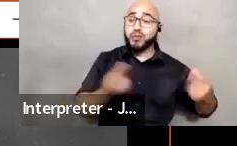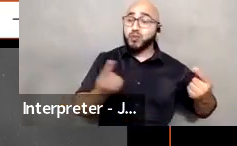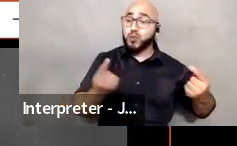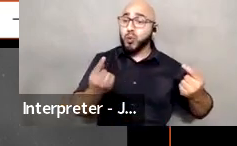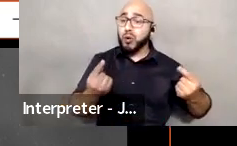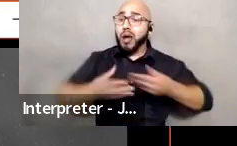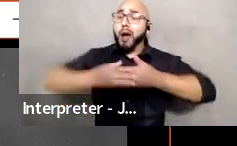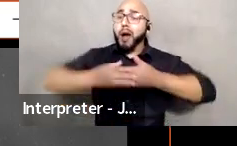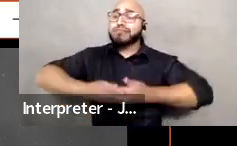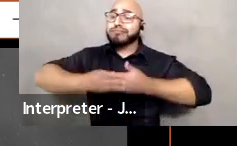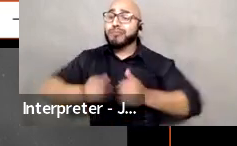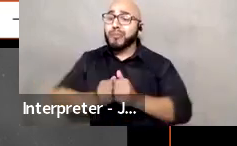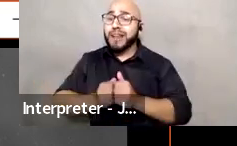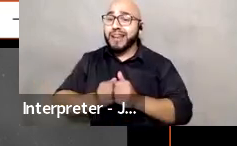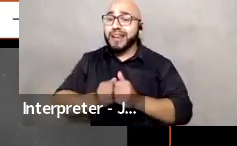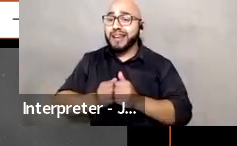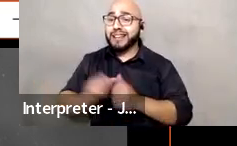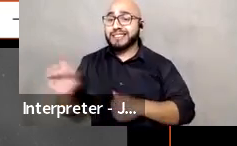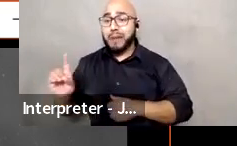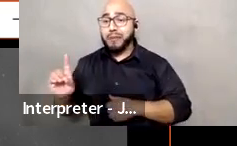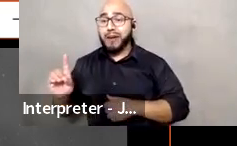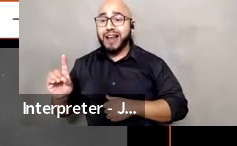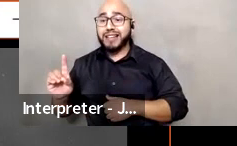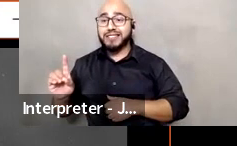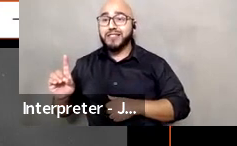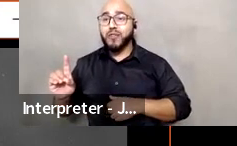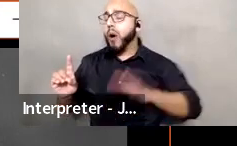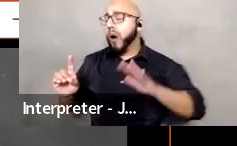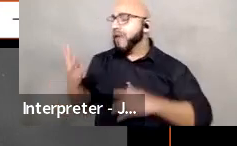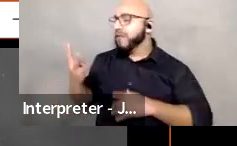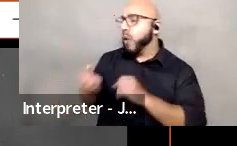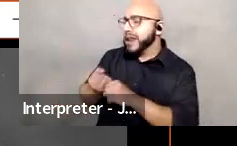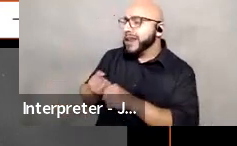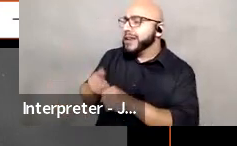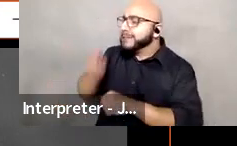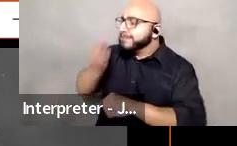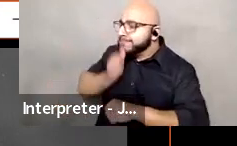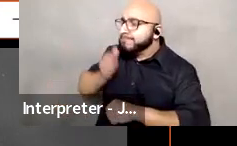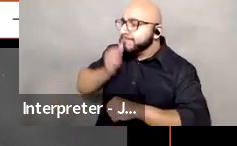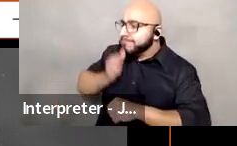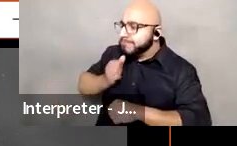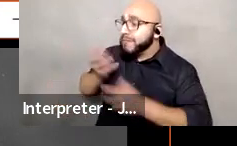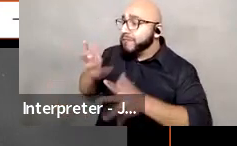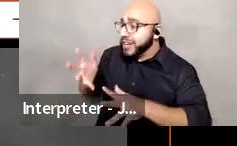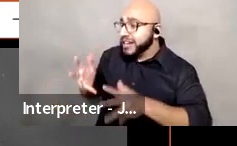In order to keep. The presidency for four more years. So Hayes became. President. Keeping.